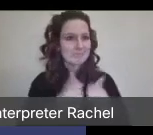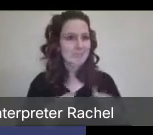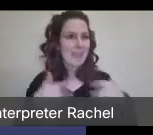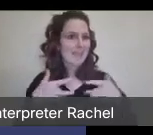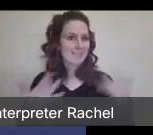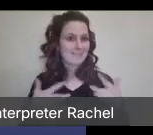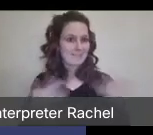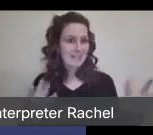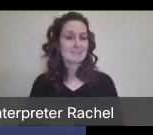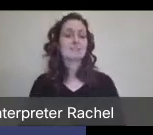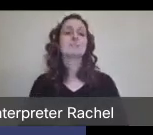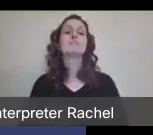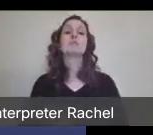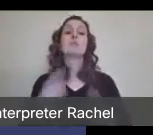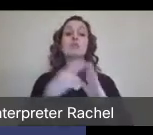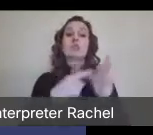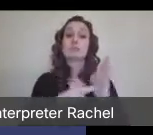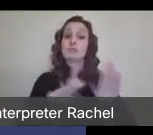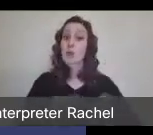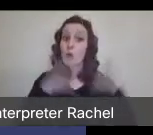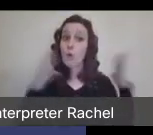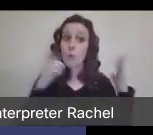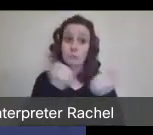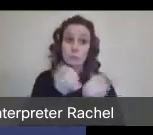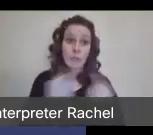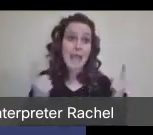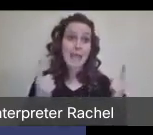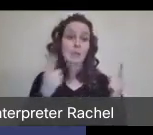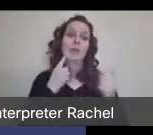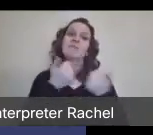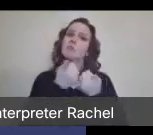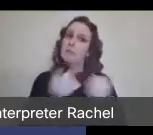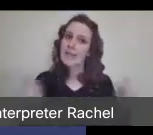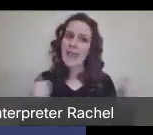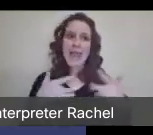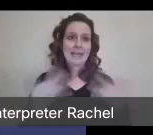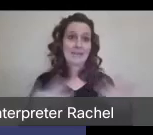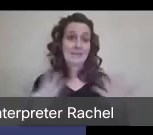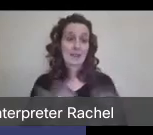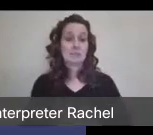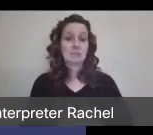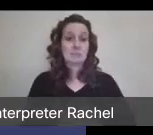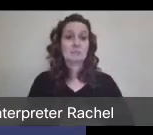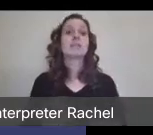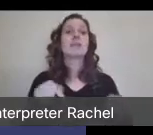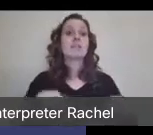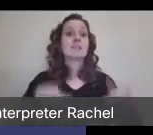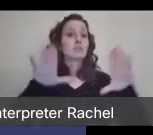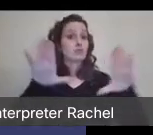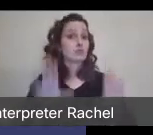registration is open to anyone for any of these events, and this is a great opportunity to get